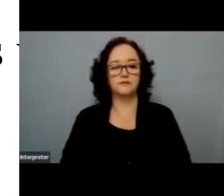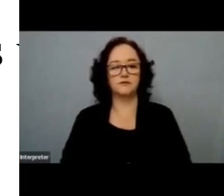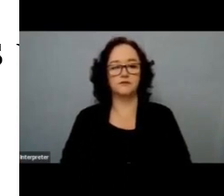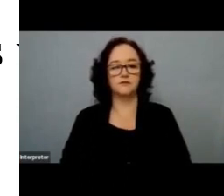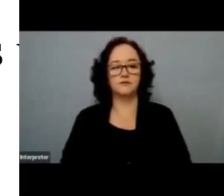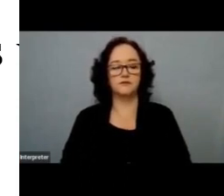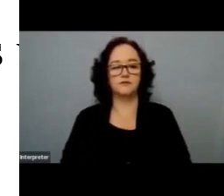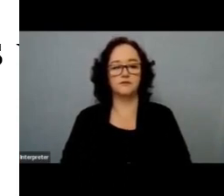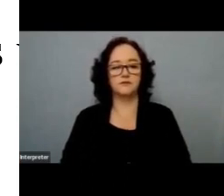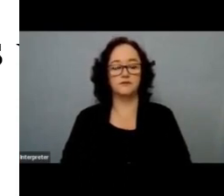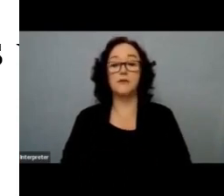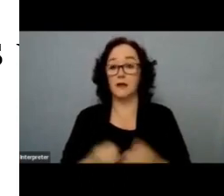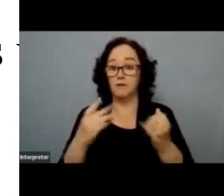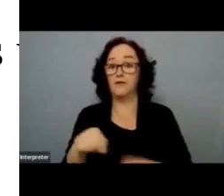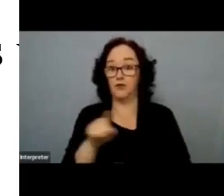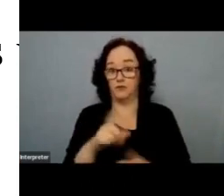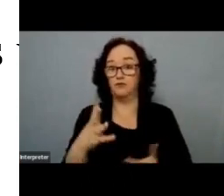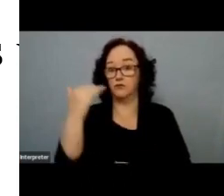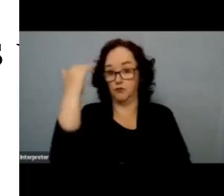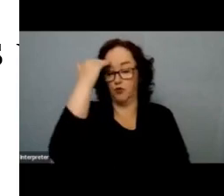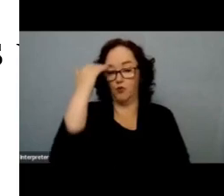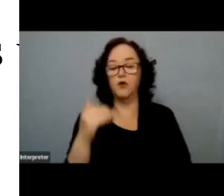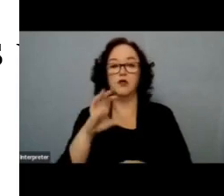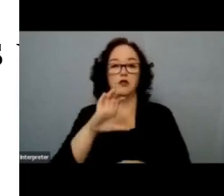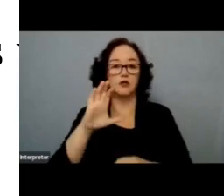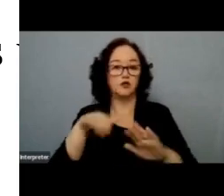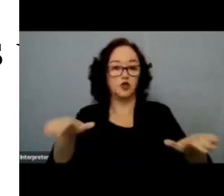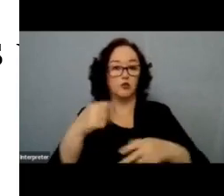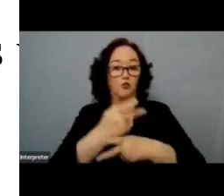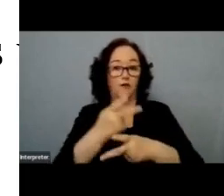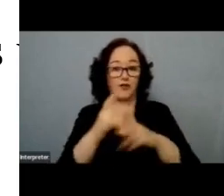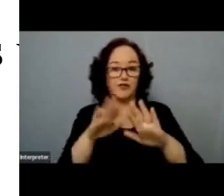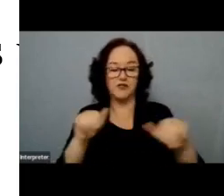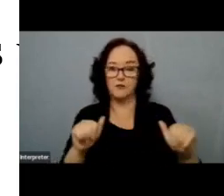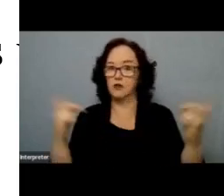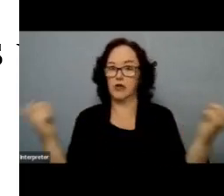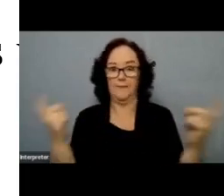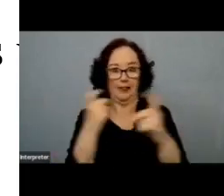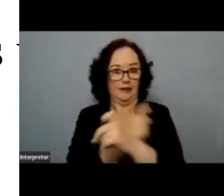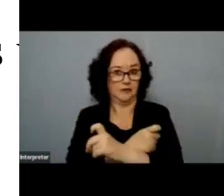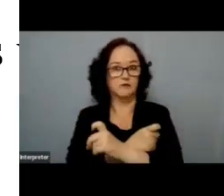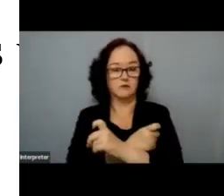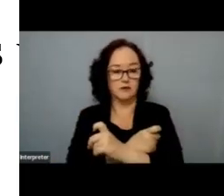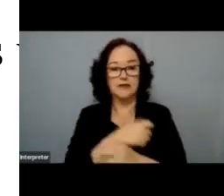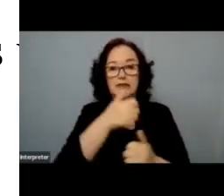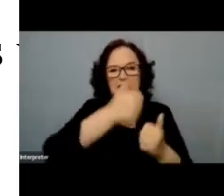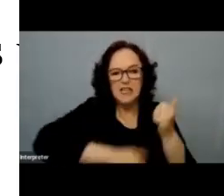So many of you know the child welfare system is very complex. Each state is tasked with